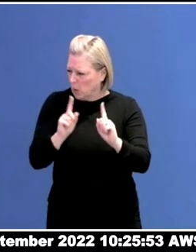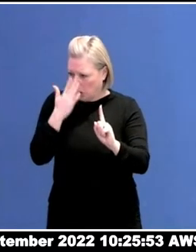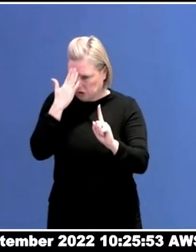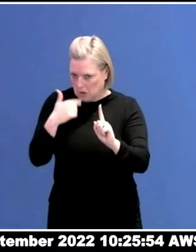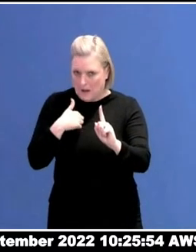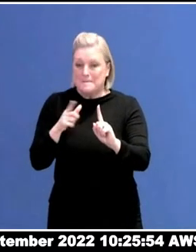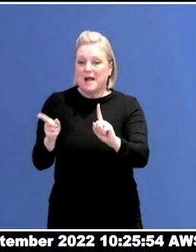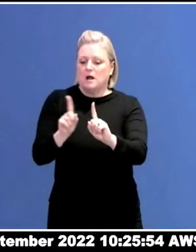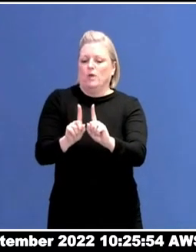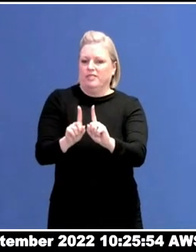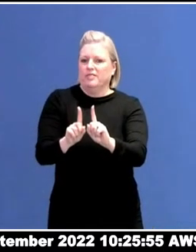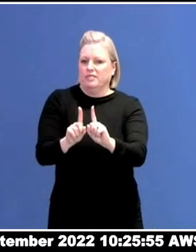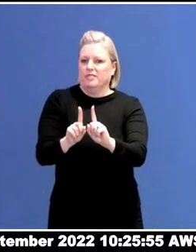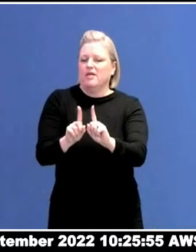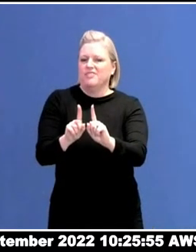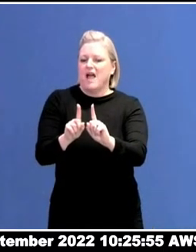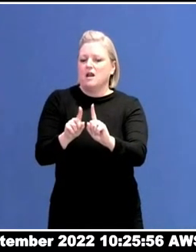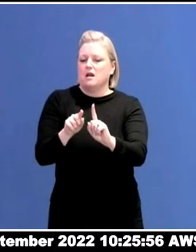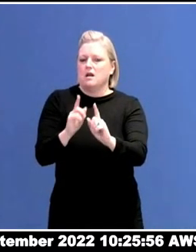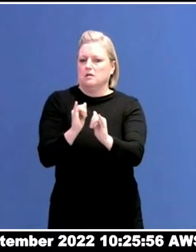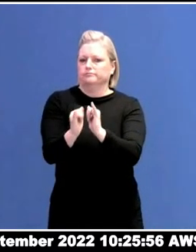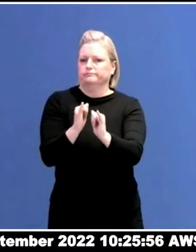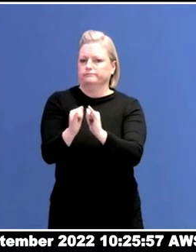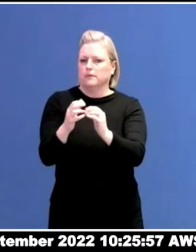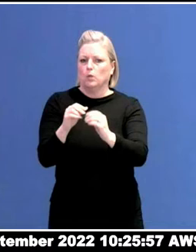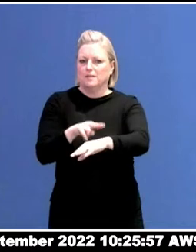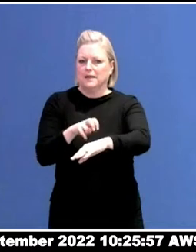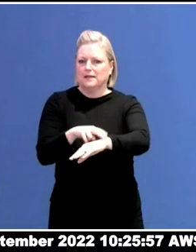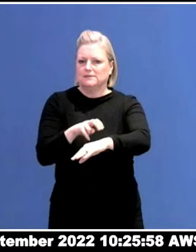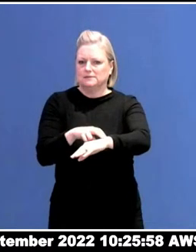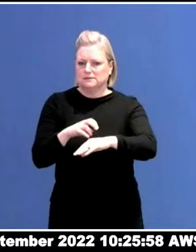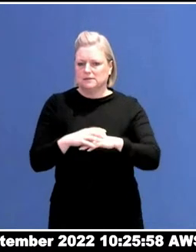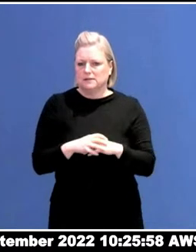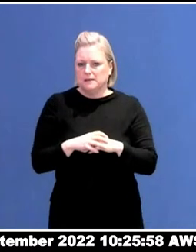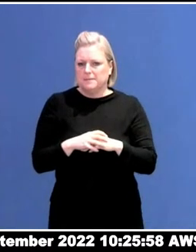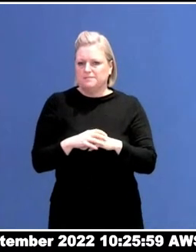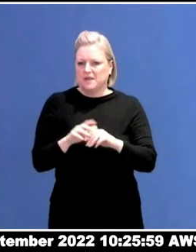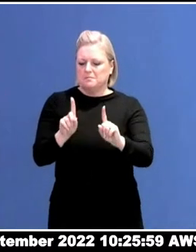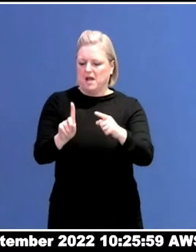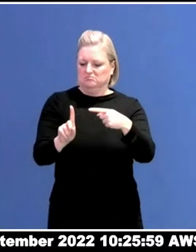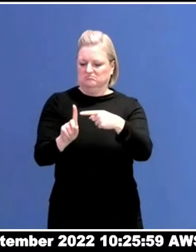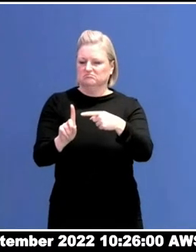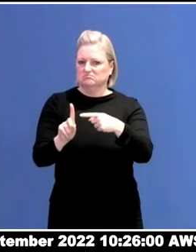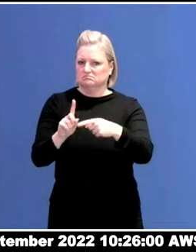were trained to speak with children that had, obviously, experienced sexual assault.